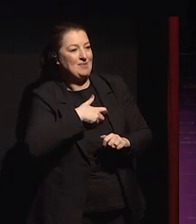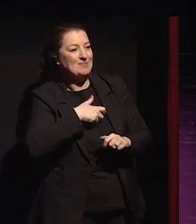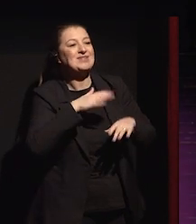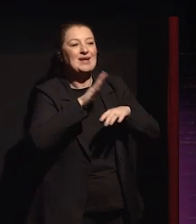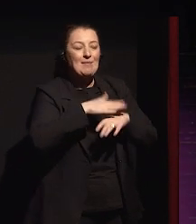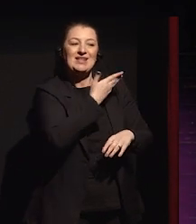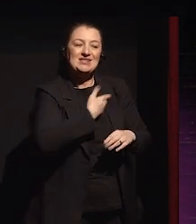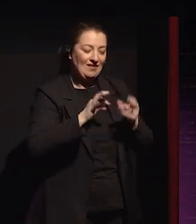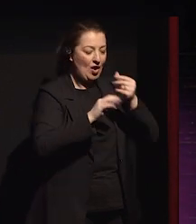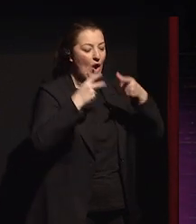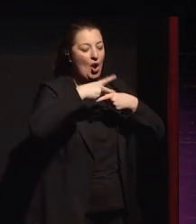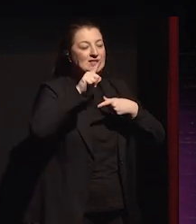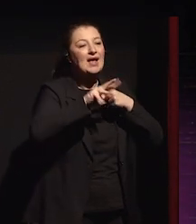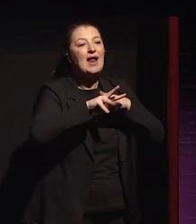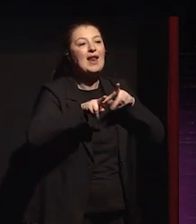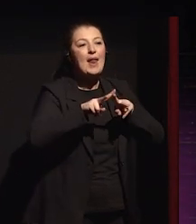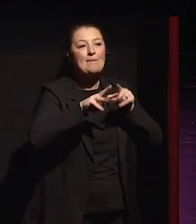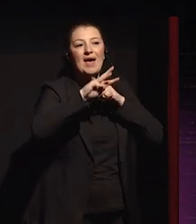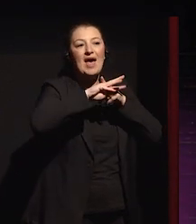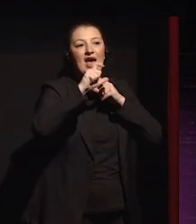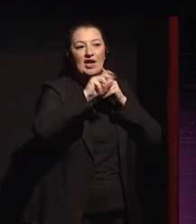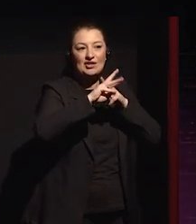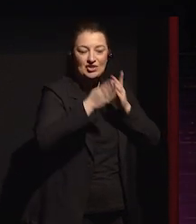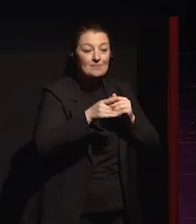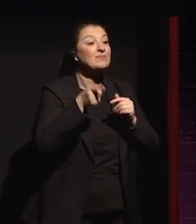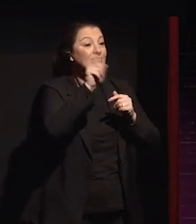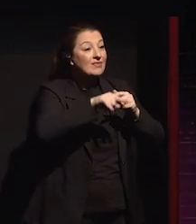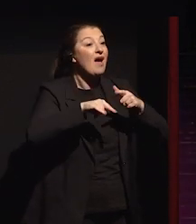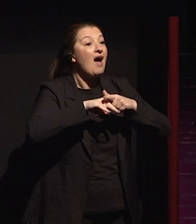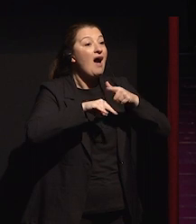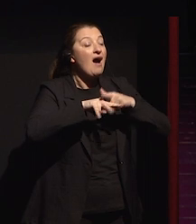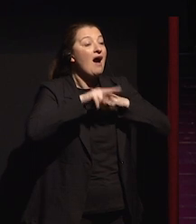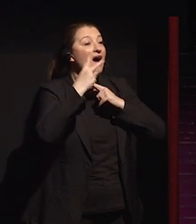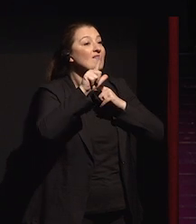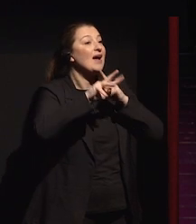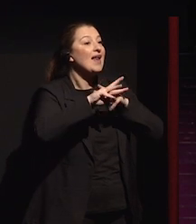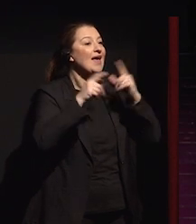dear Özlem Ece. In addition to adding Havle Association to our family,